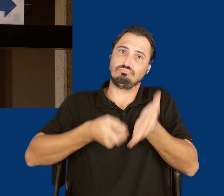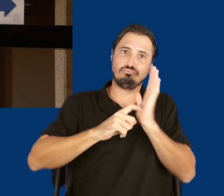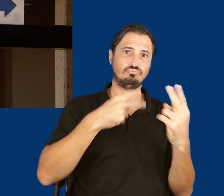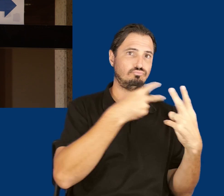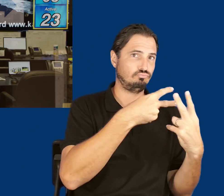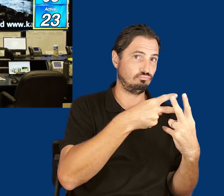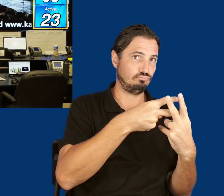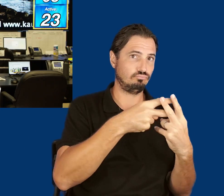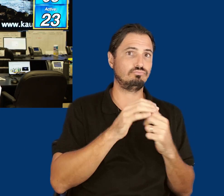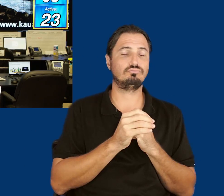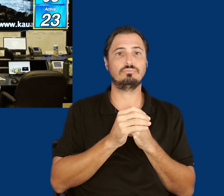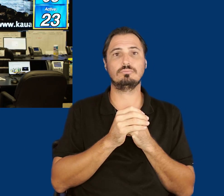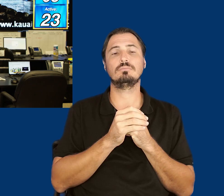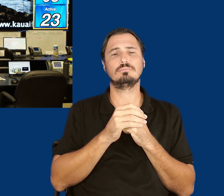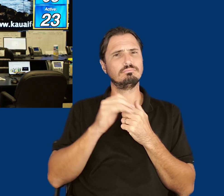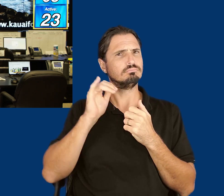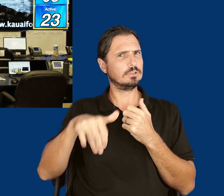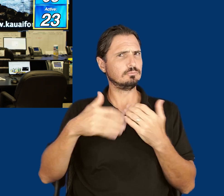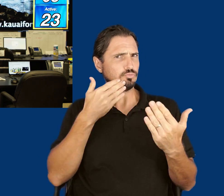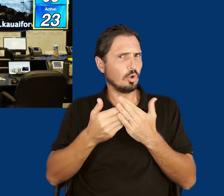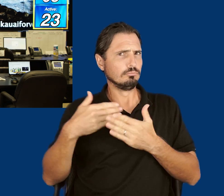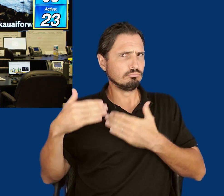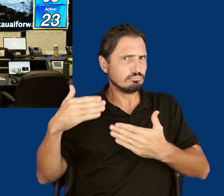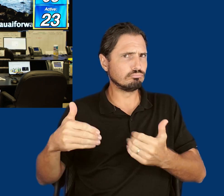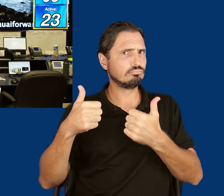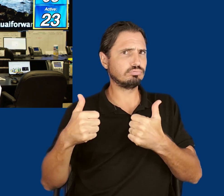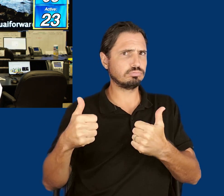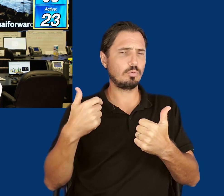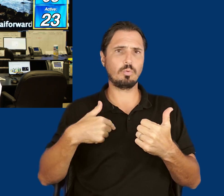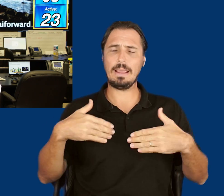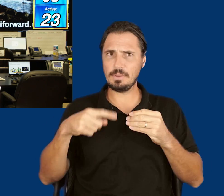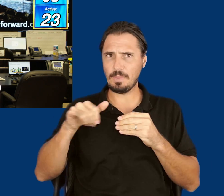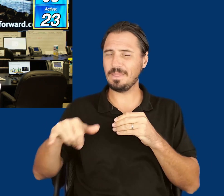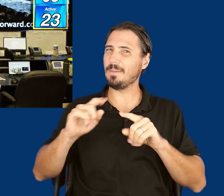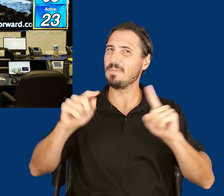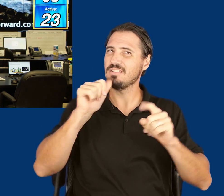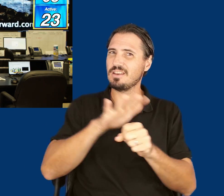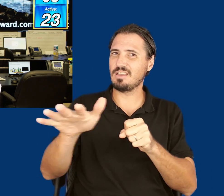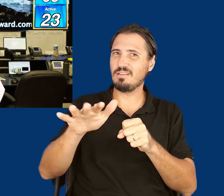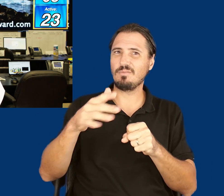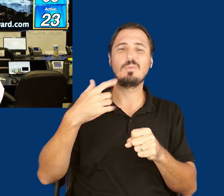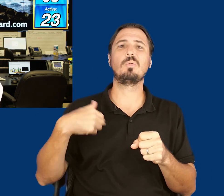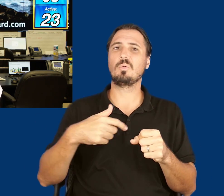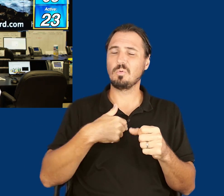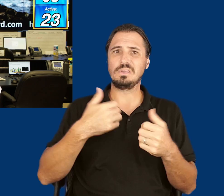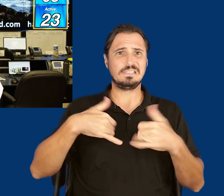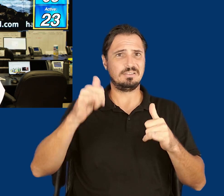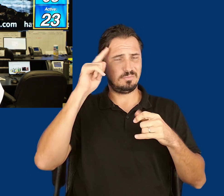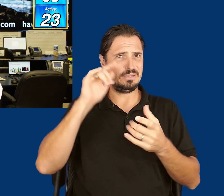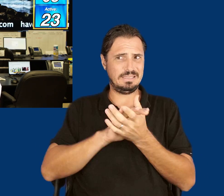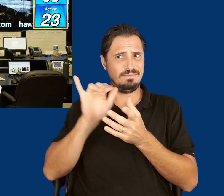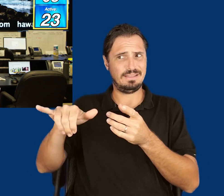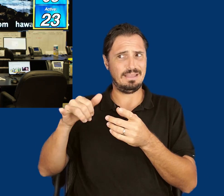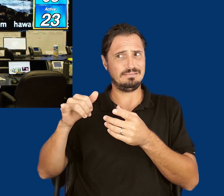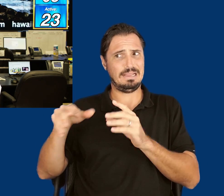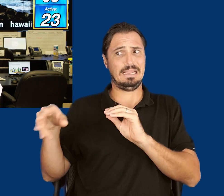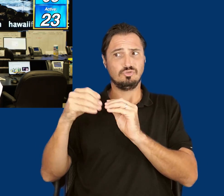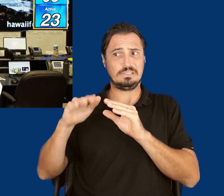This is a step in the right direction, but we do not believe it is adequate to protect our community from the spread of this disease. We have also asked the governor to require travelers to take a